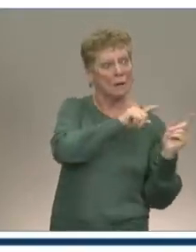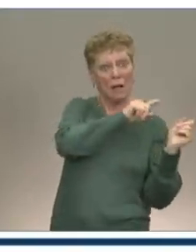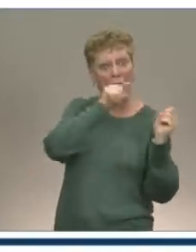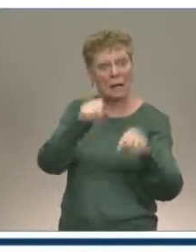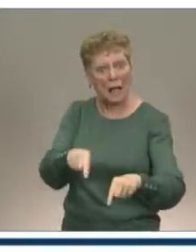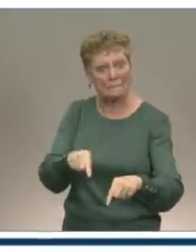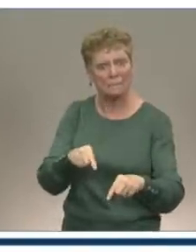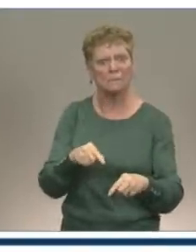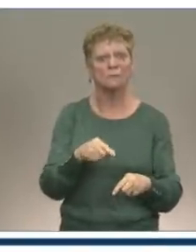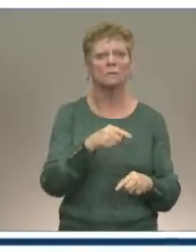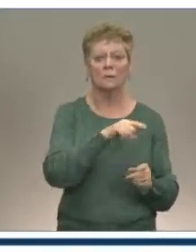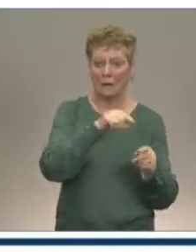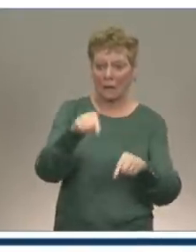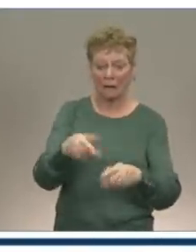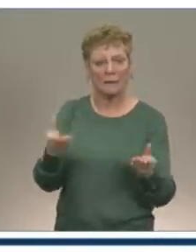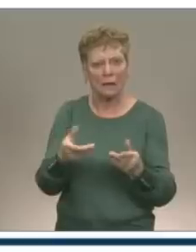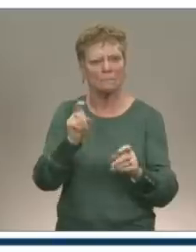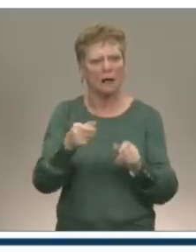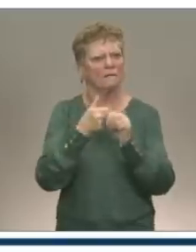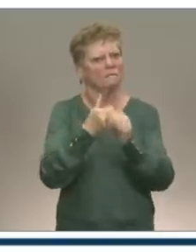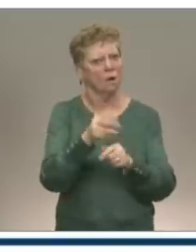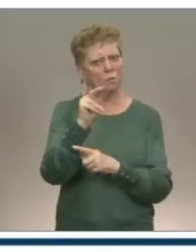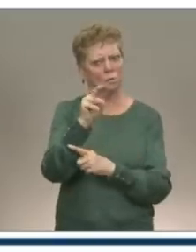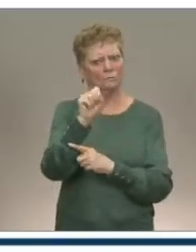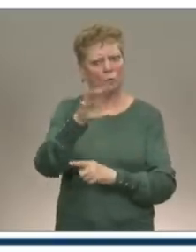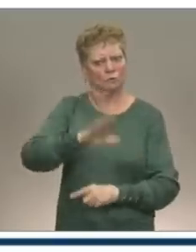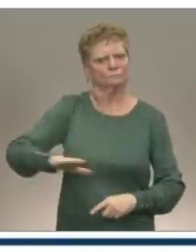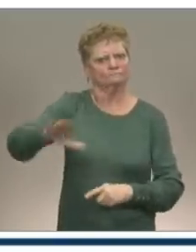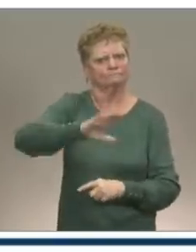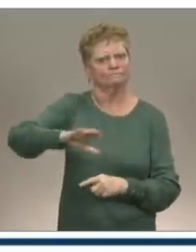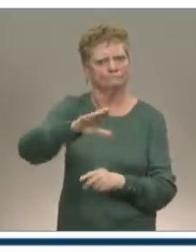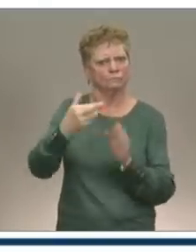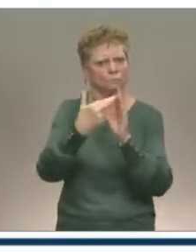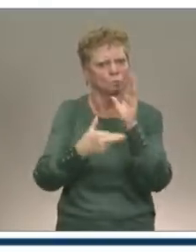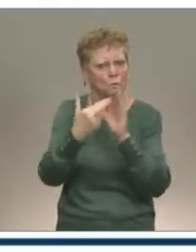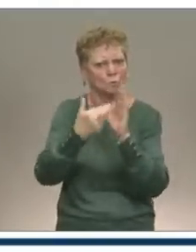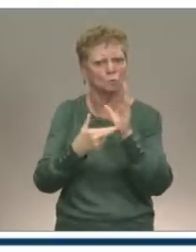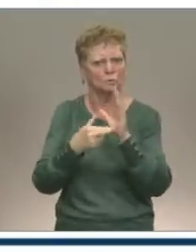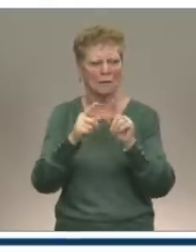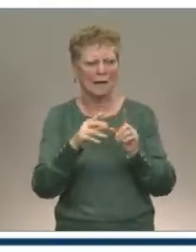about entering the province and encourage them to be vaccinated before they travel